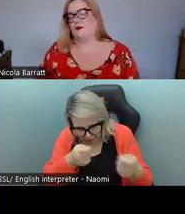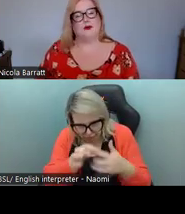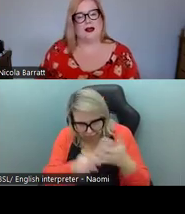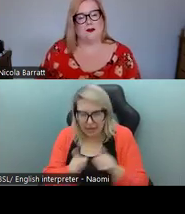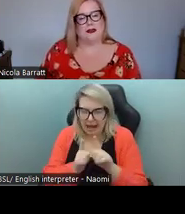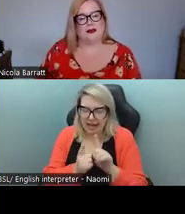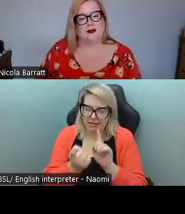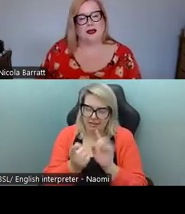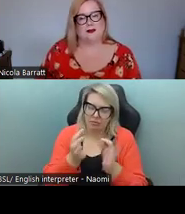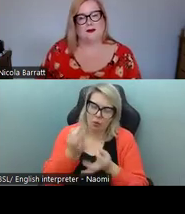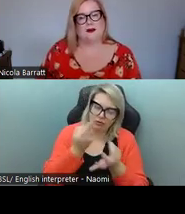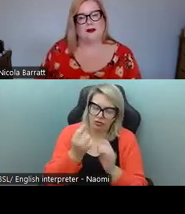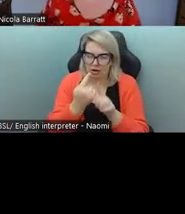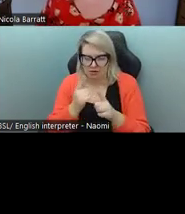We'll get going. Here we go.